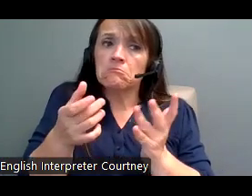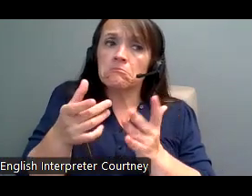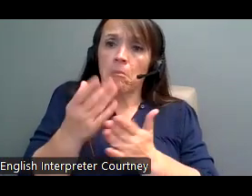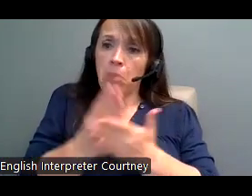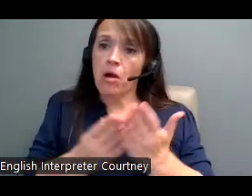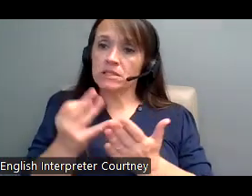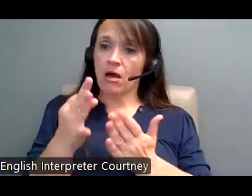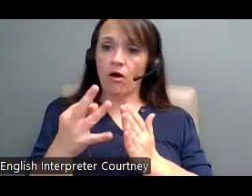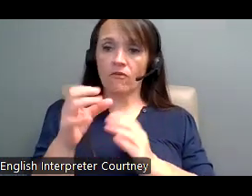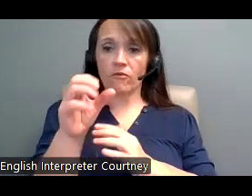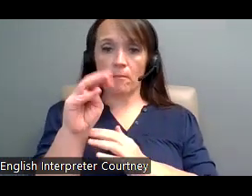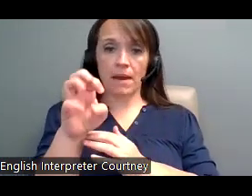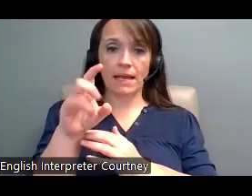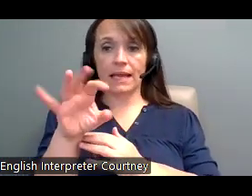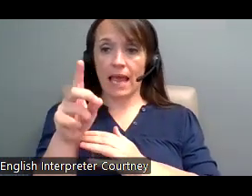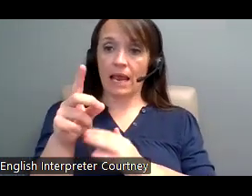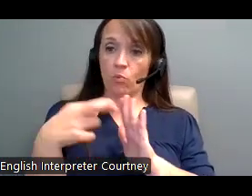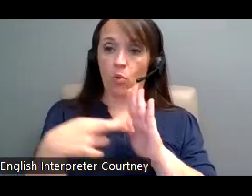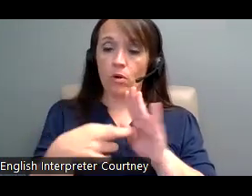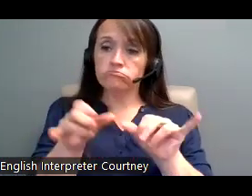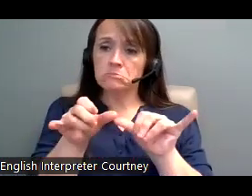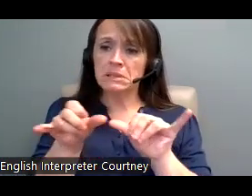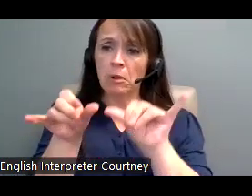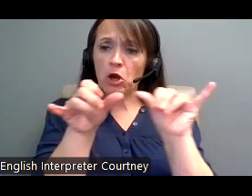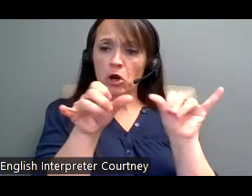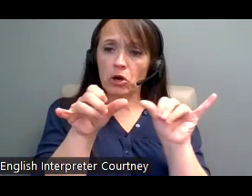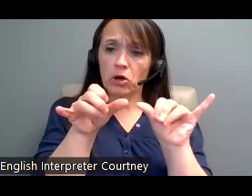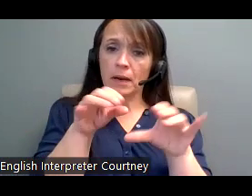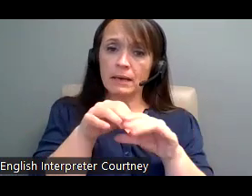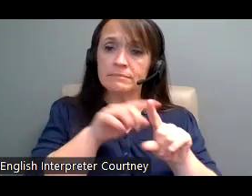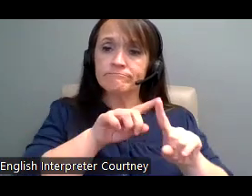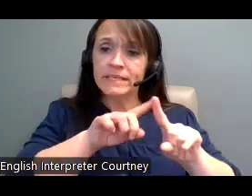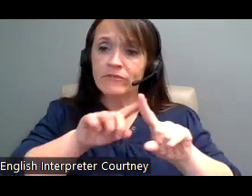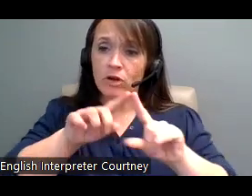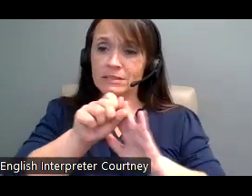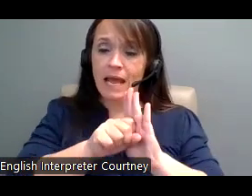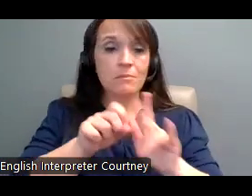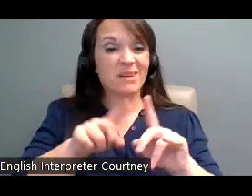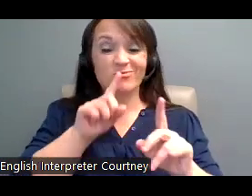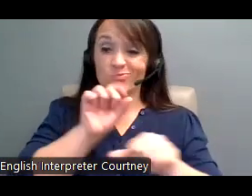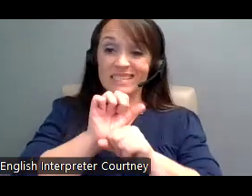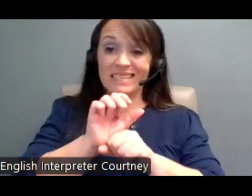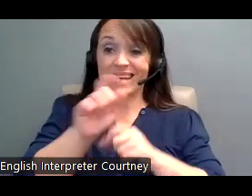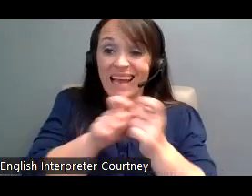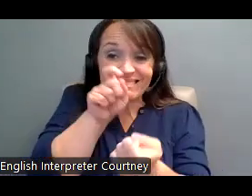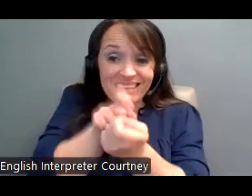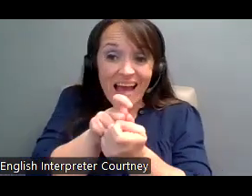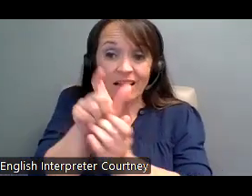feds are the same, the state plan of each particular jurisdiction is different.